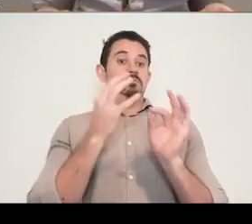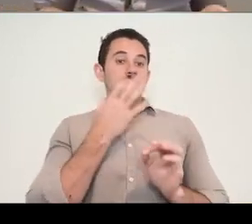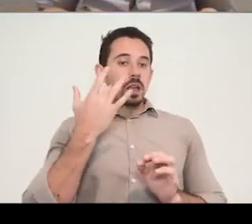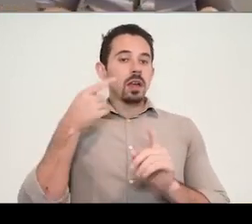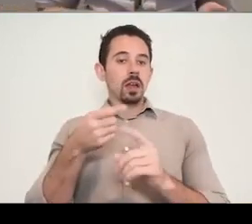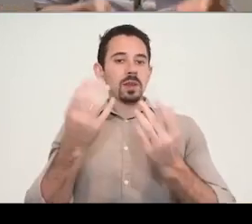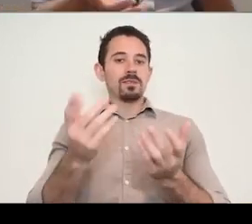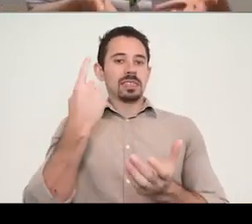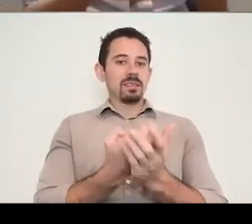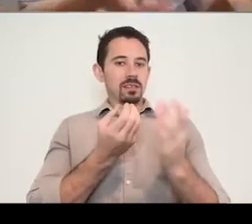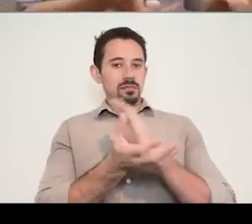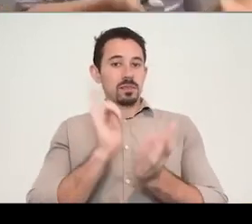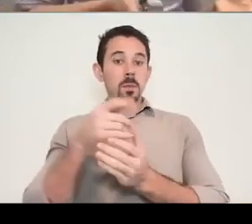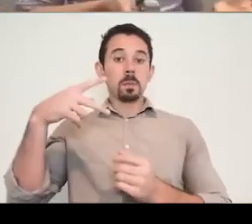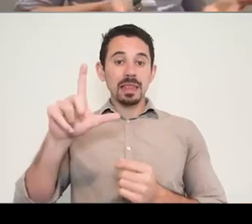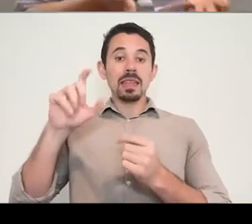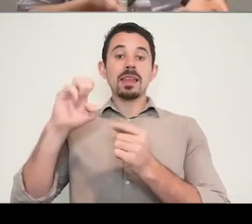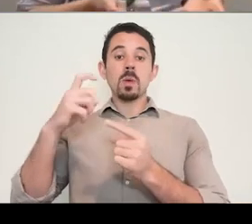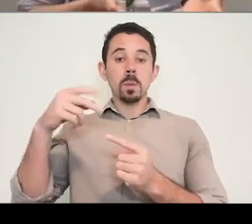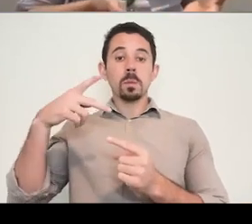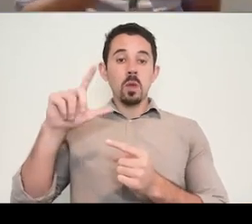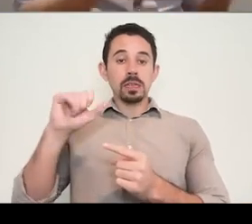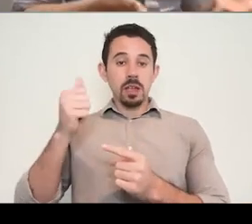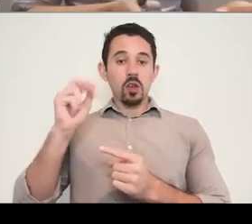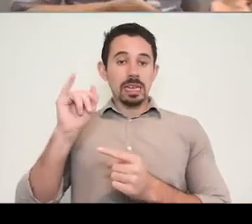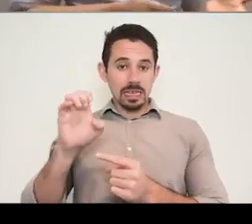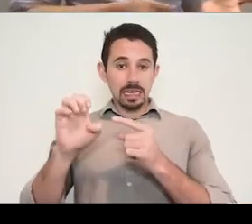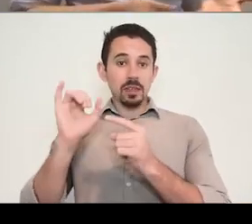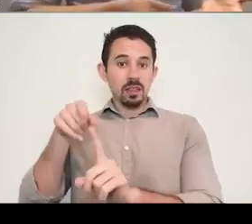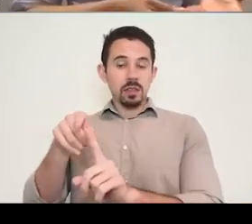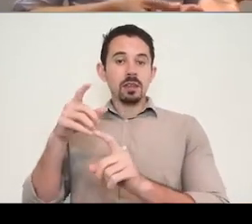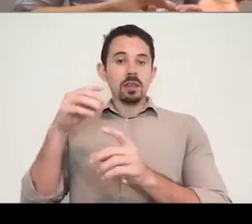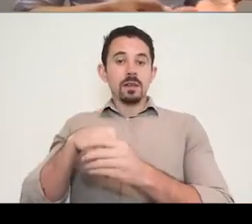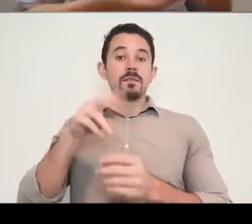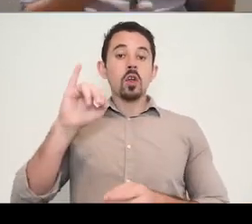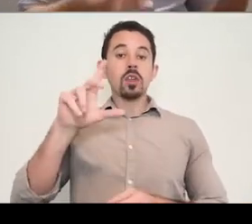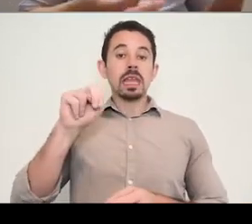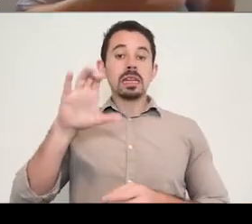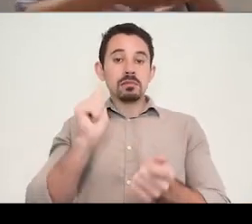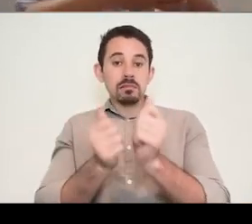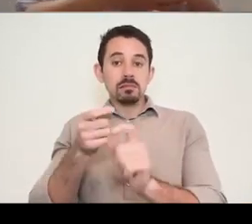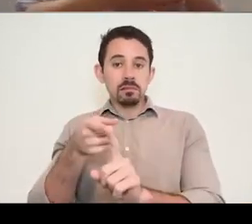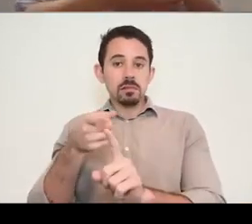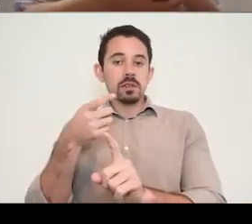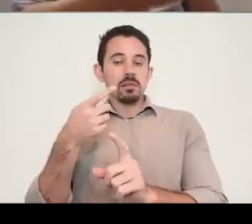because it provides the first evidence implicating the Pel exopolysaccharide in virulence modulation